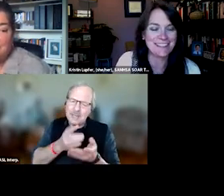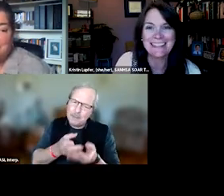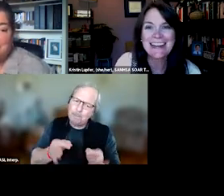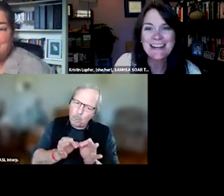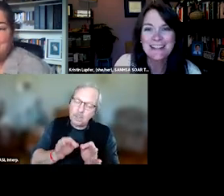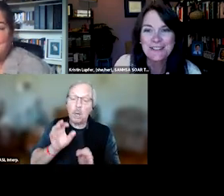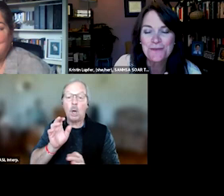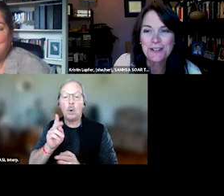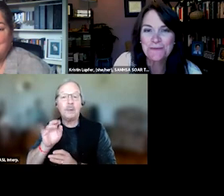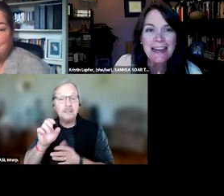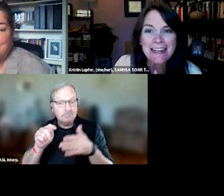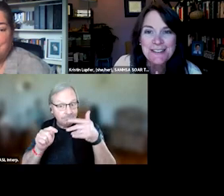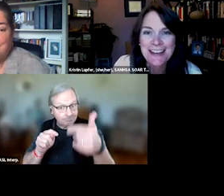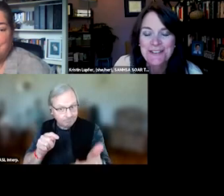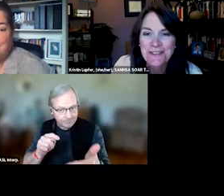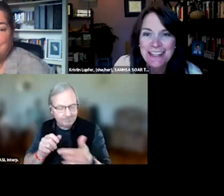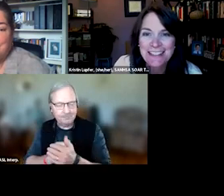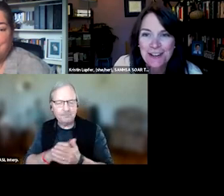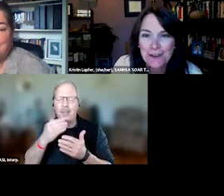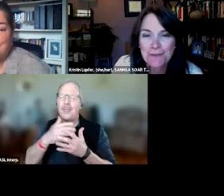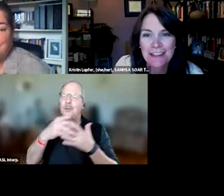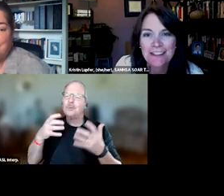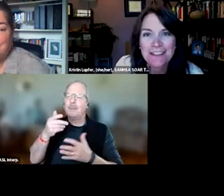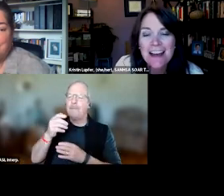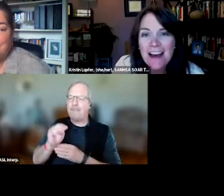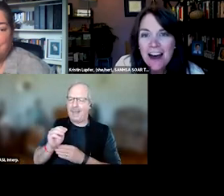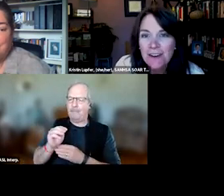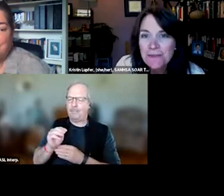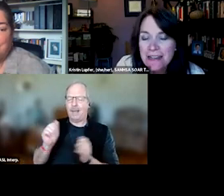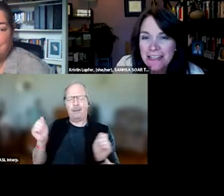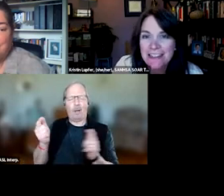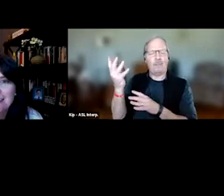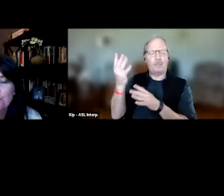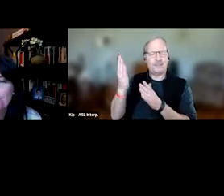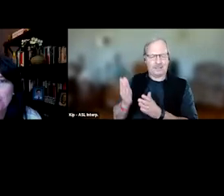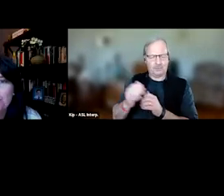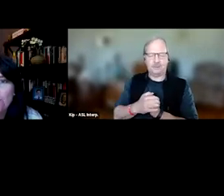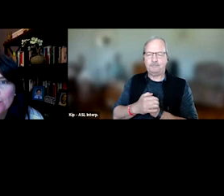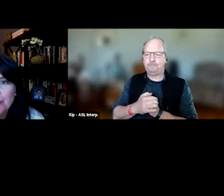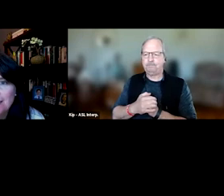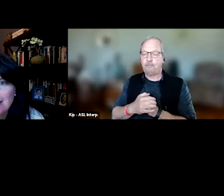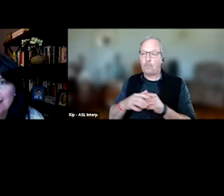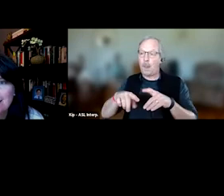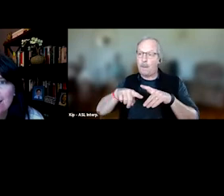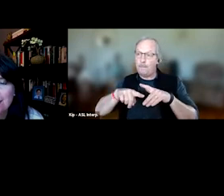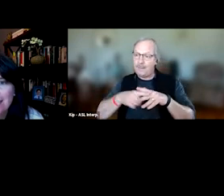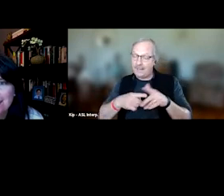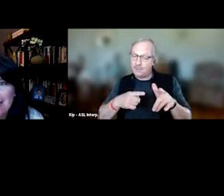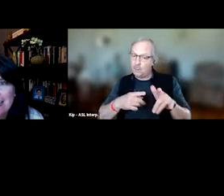All right, thank you so much, Pam and Doreen and all of our presenters. I wanna begin this afternoon by formally thanking our SSA